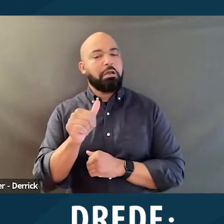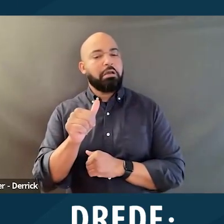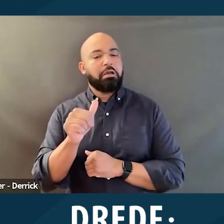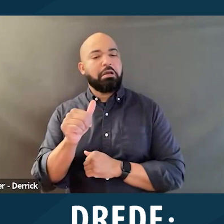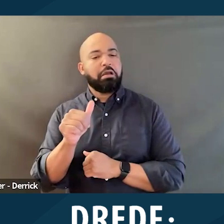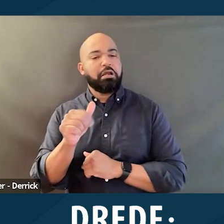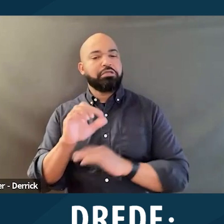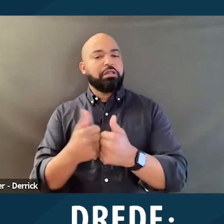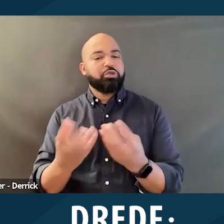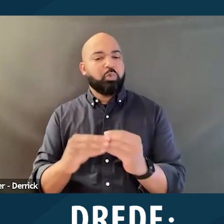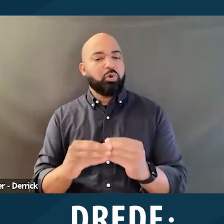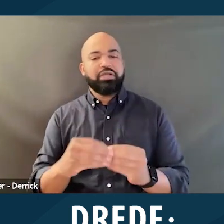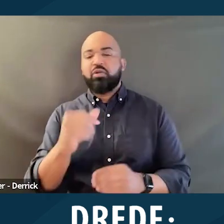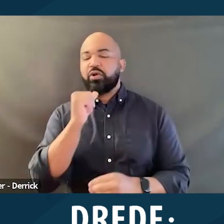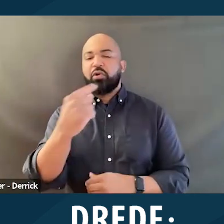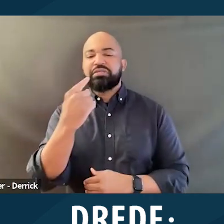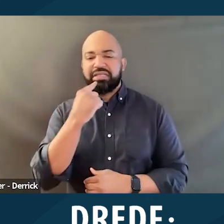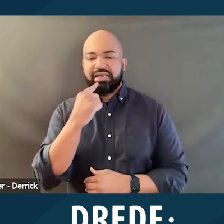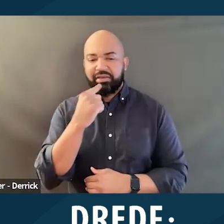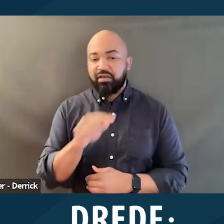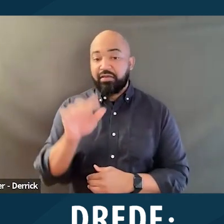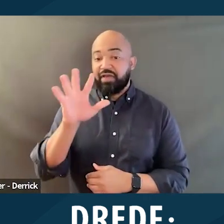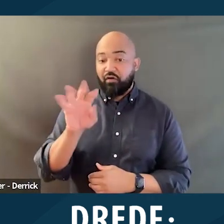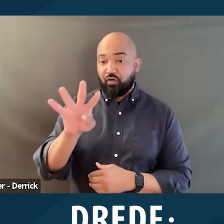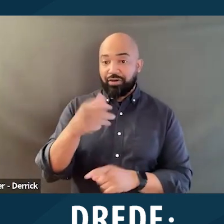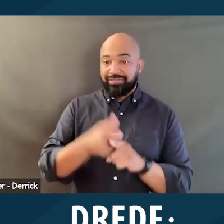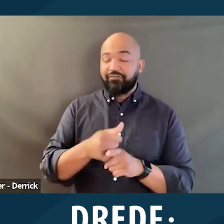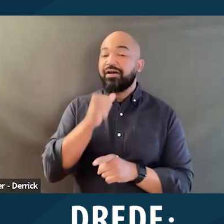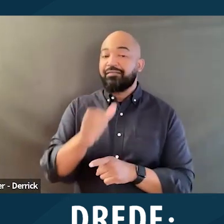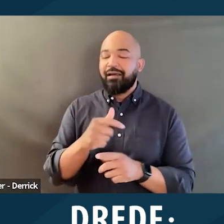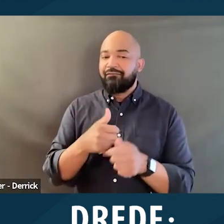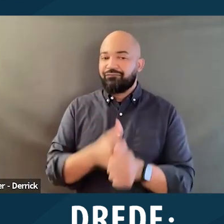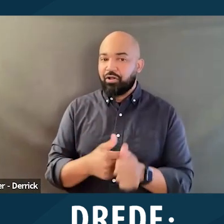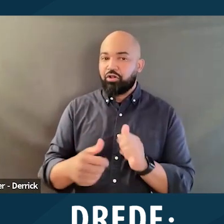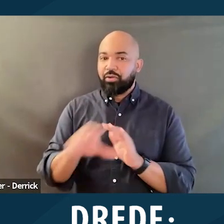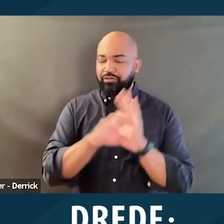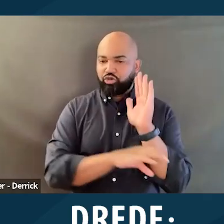statute itself; they really felt the power of the disability community, and they said no, we're not